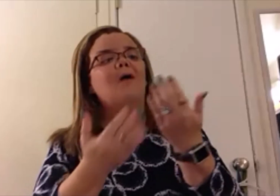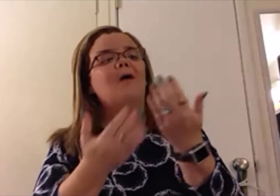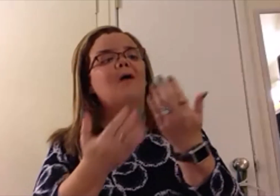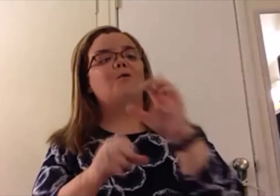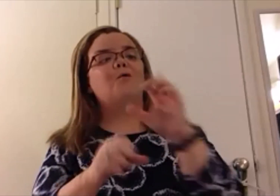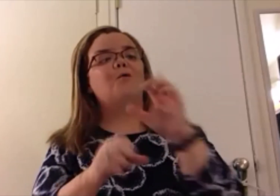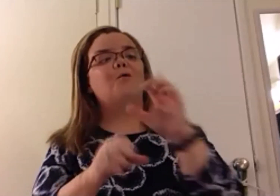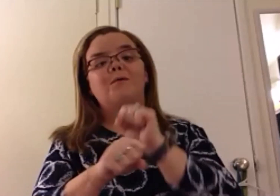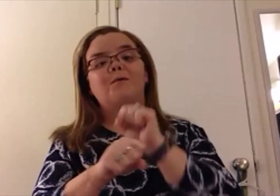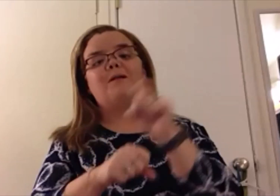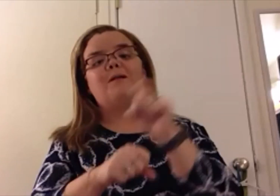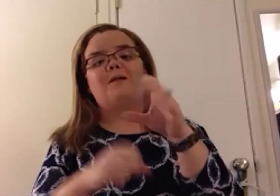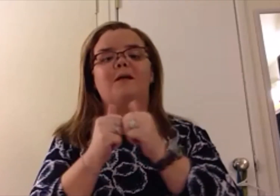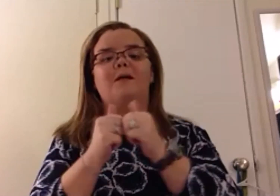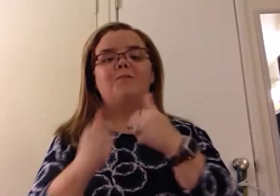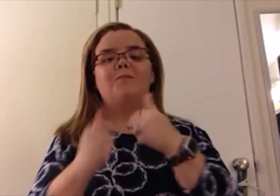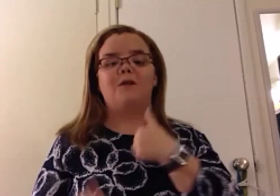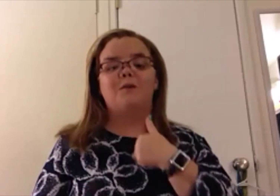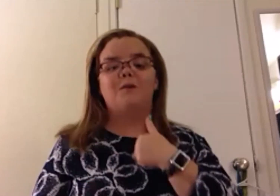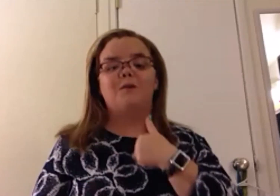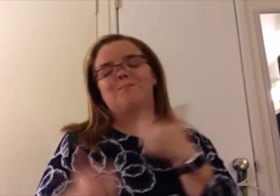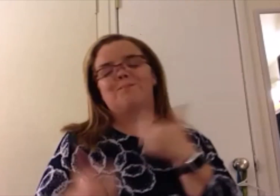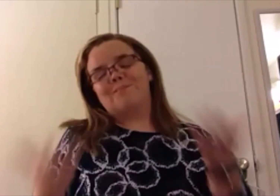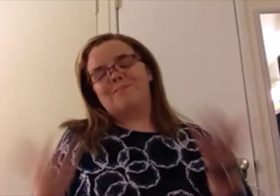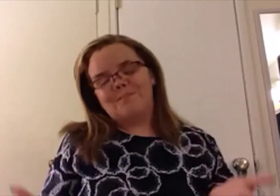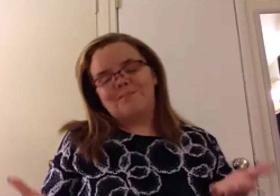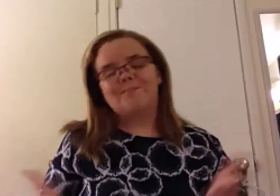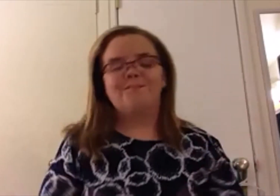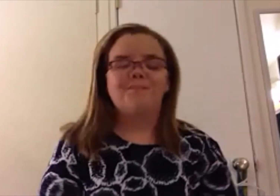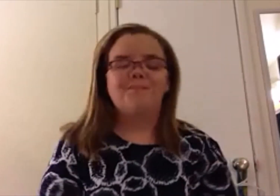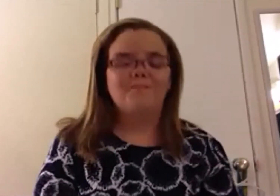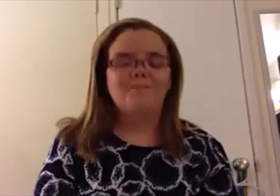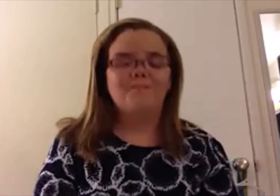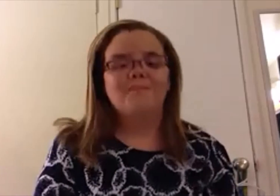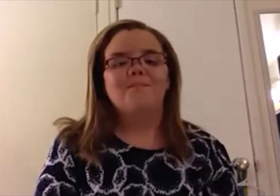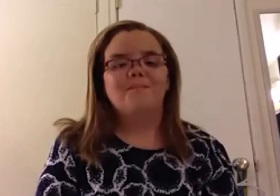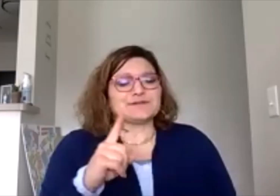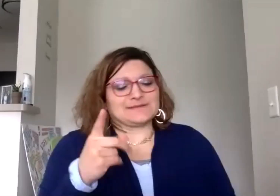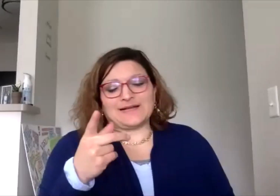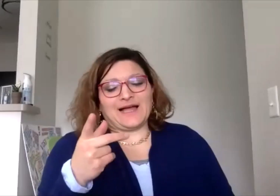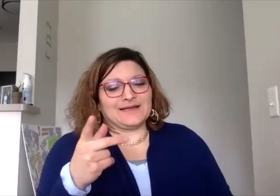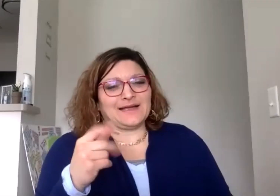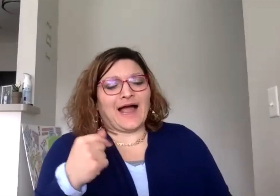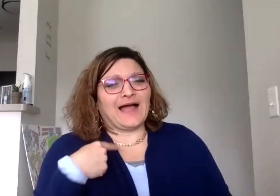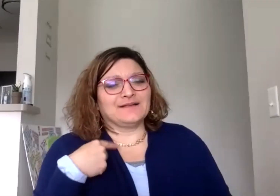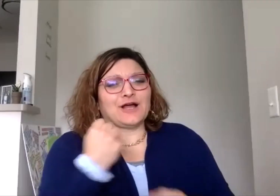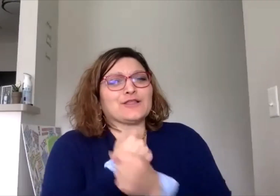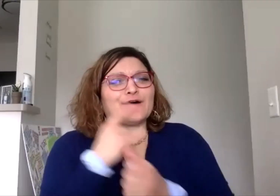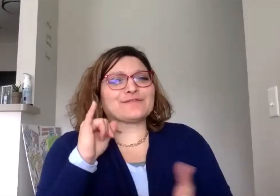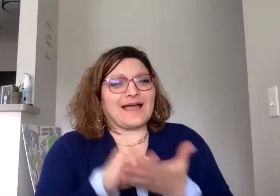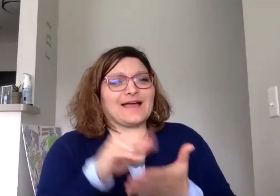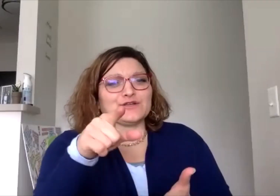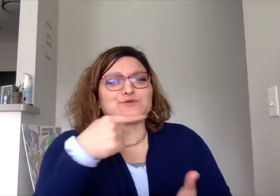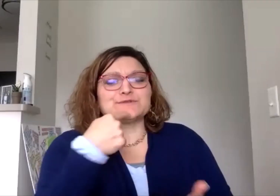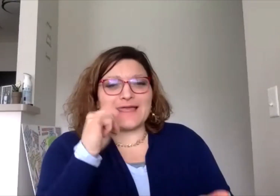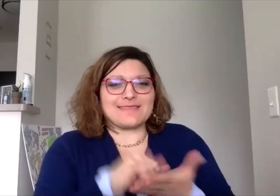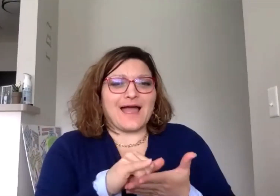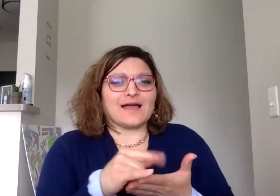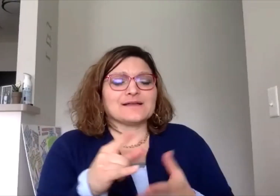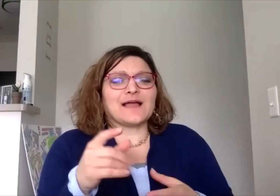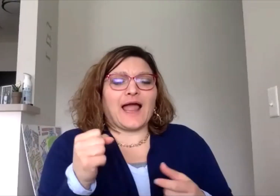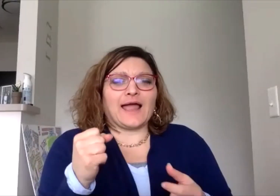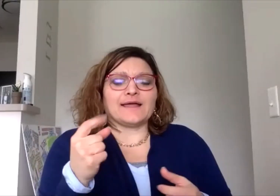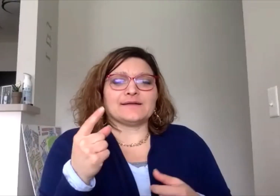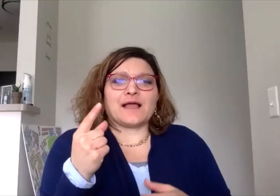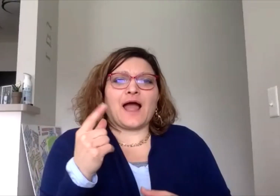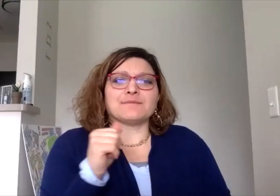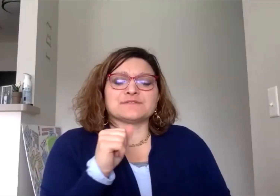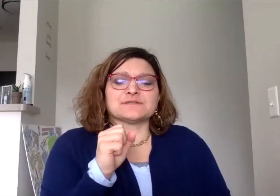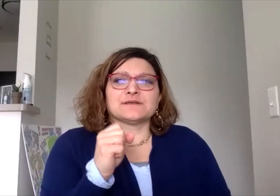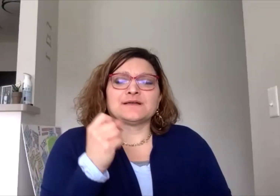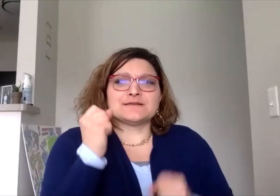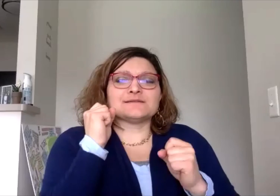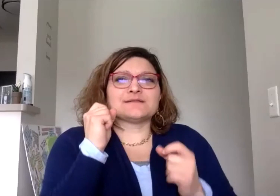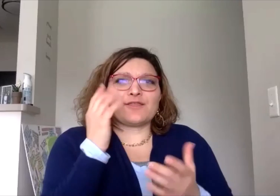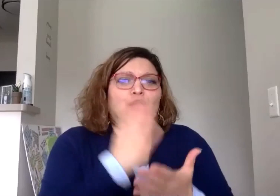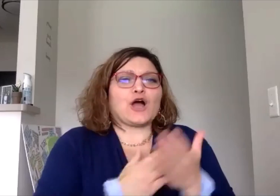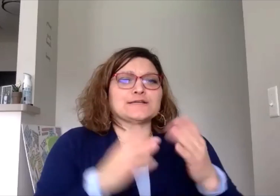your employees need to communicate with you. True i i love that you said that and um there